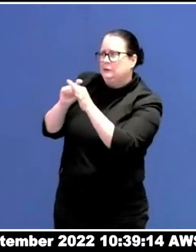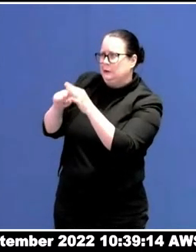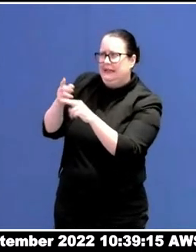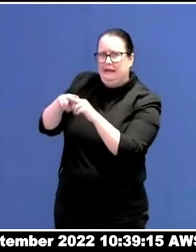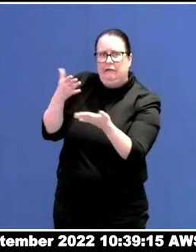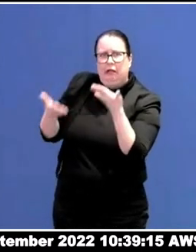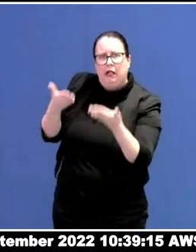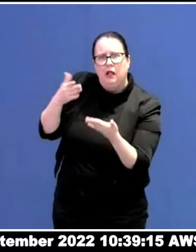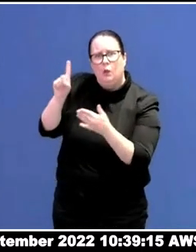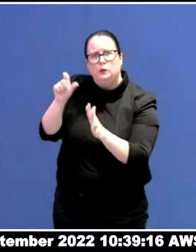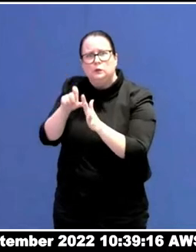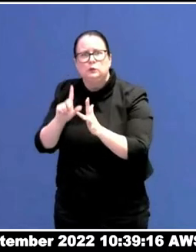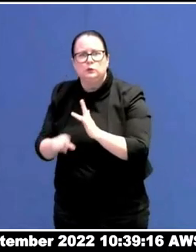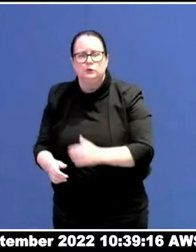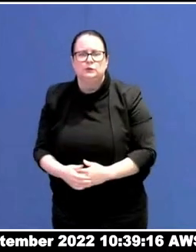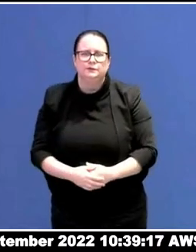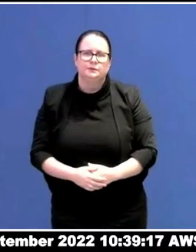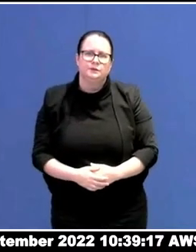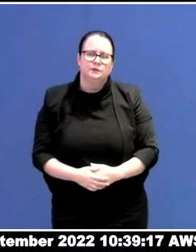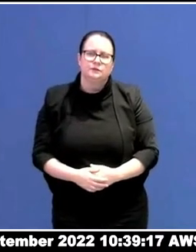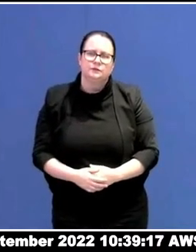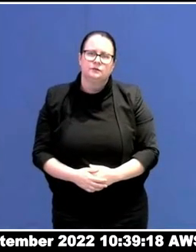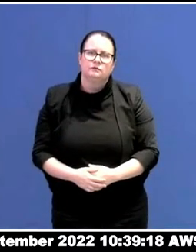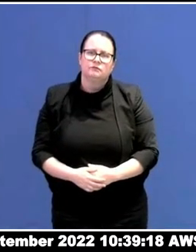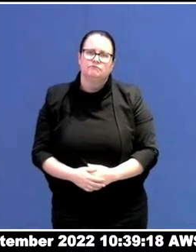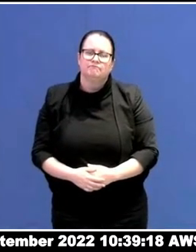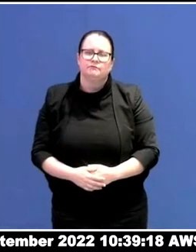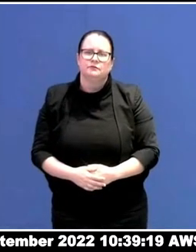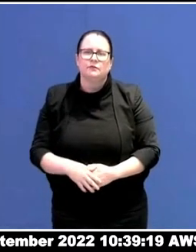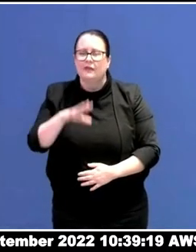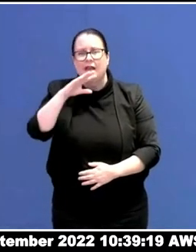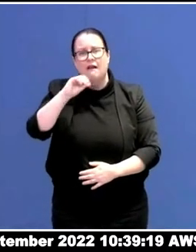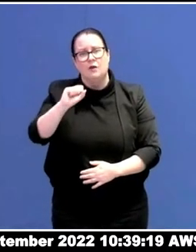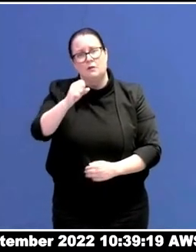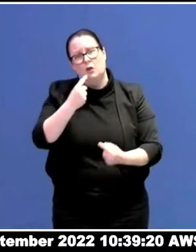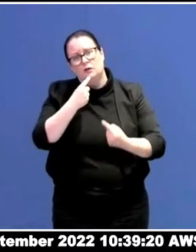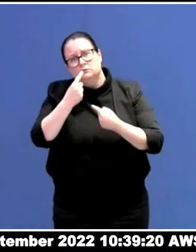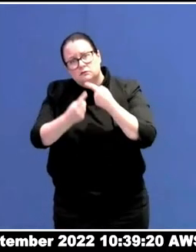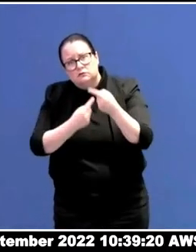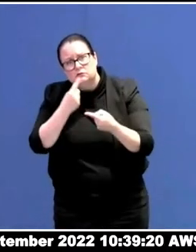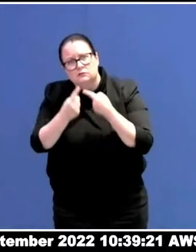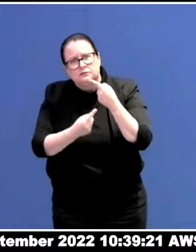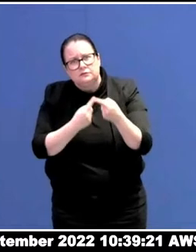like that. MR GRIFFIN: It appears from your evidence, Terry, that there was a disjunction